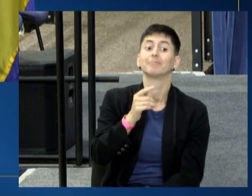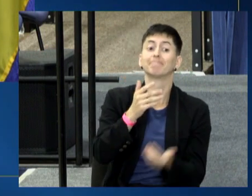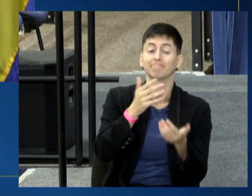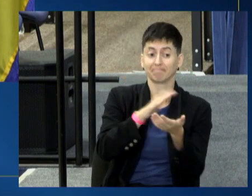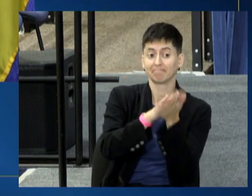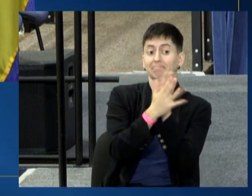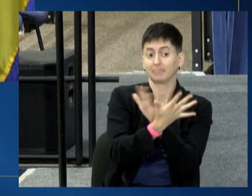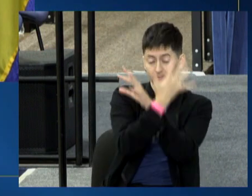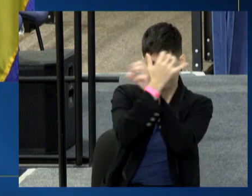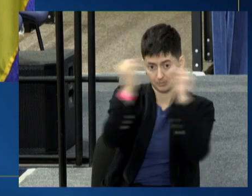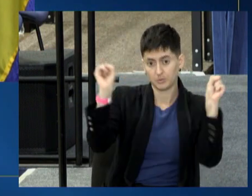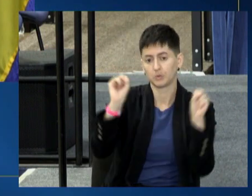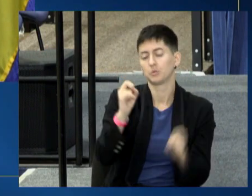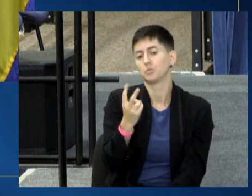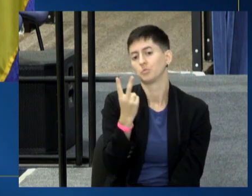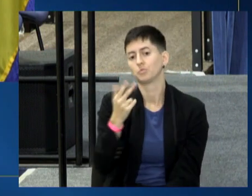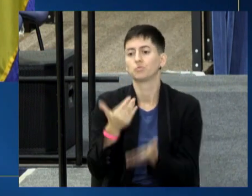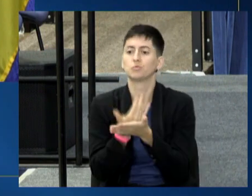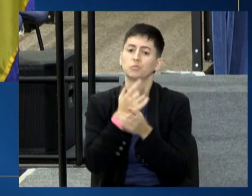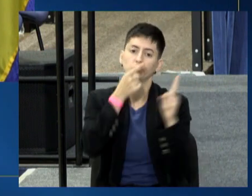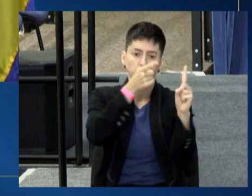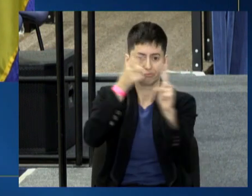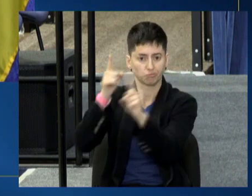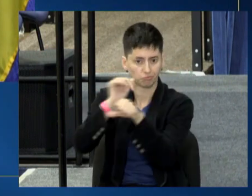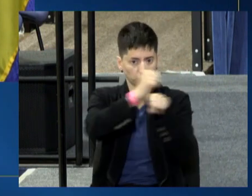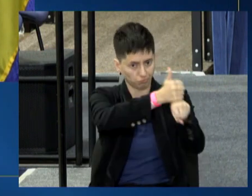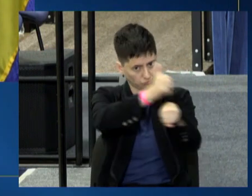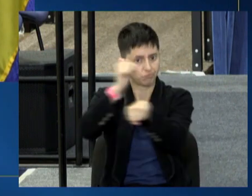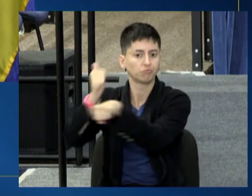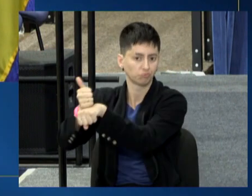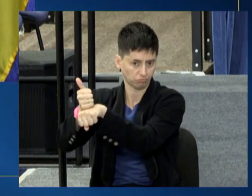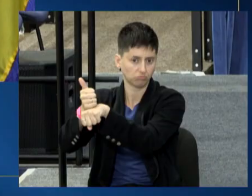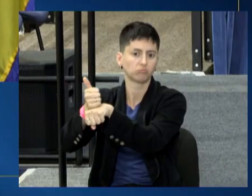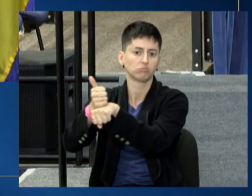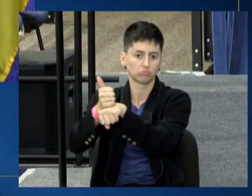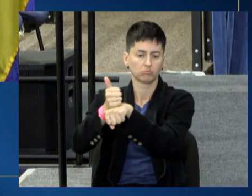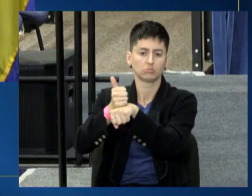a clear vision for how we can improve outcomes for those facing these diseases.